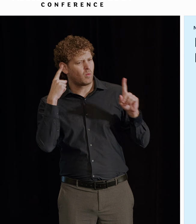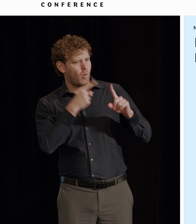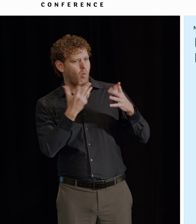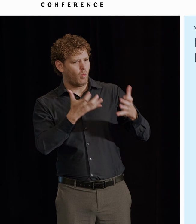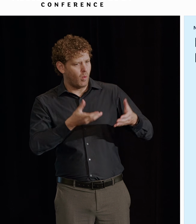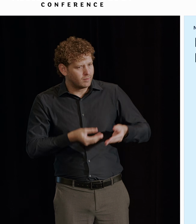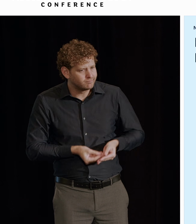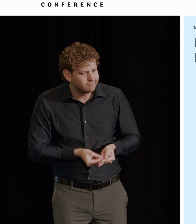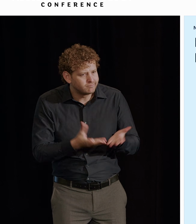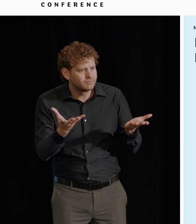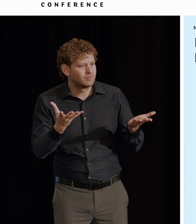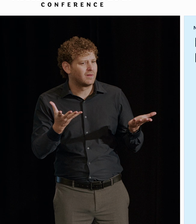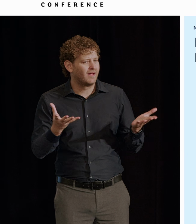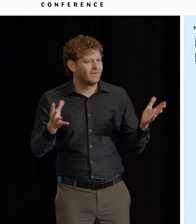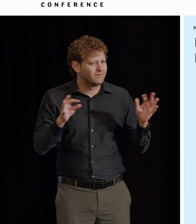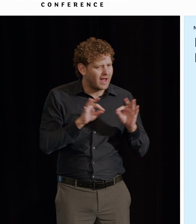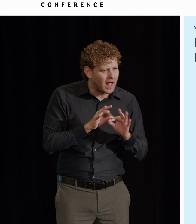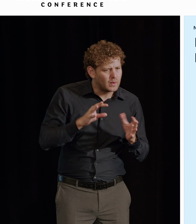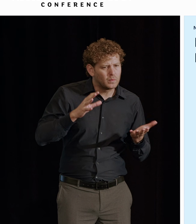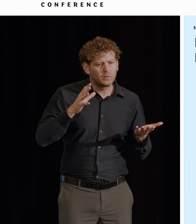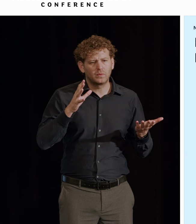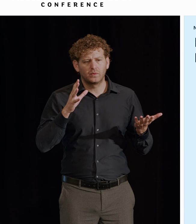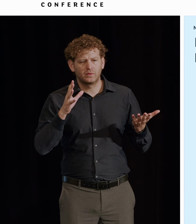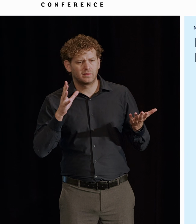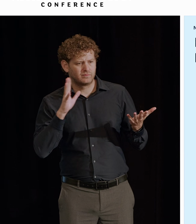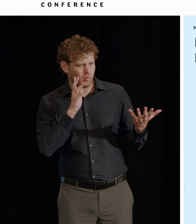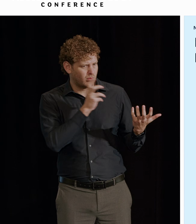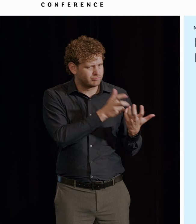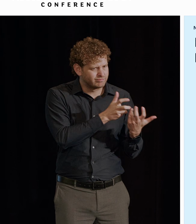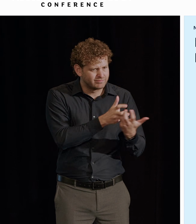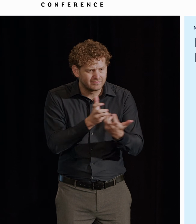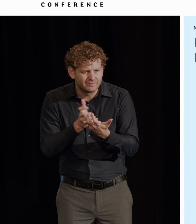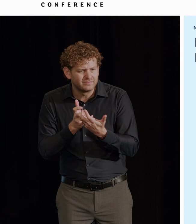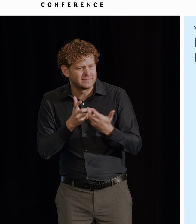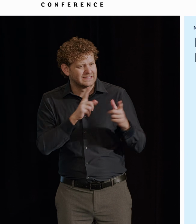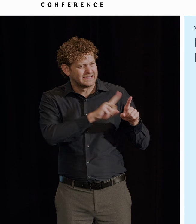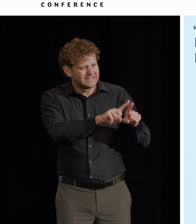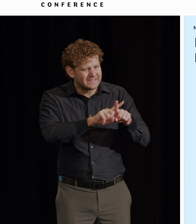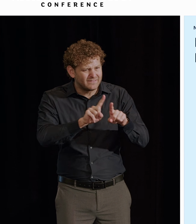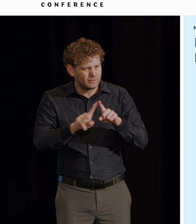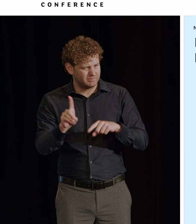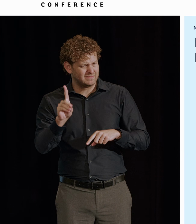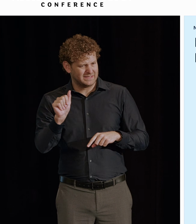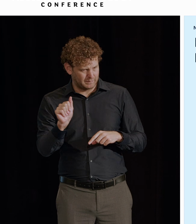help address those use cases across all five major disability cohorts.